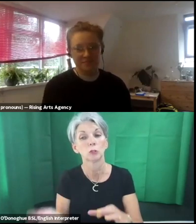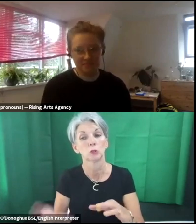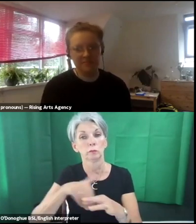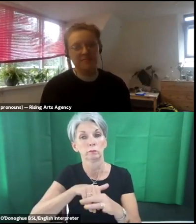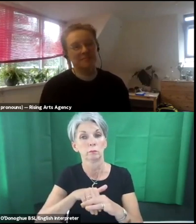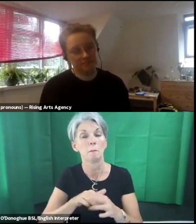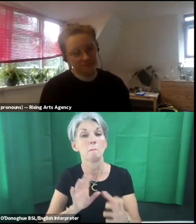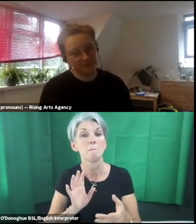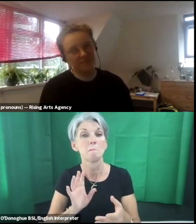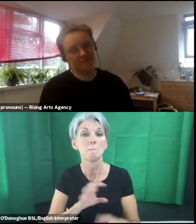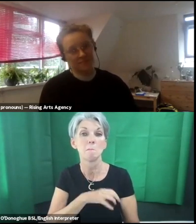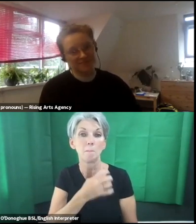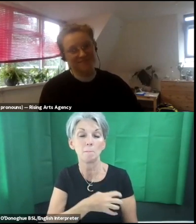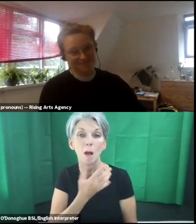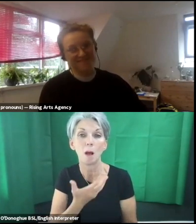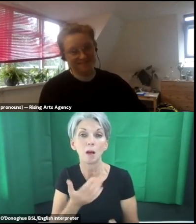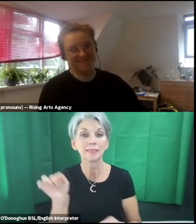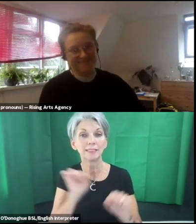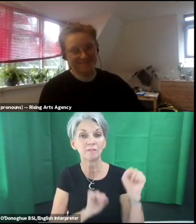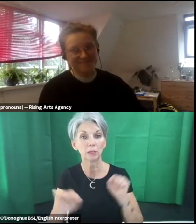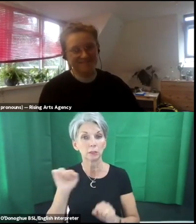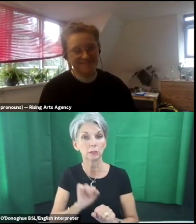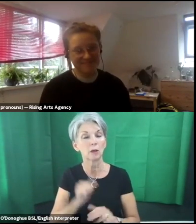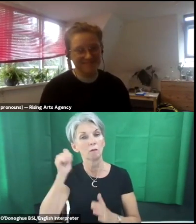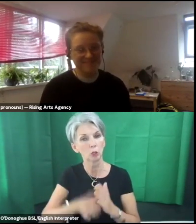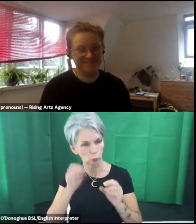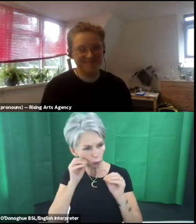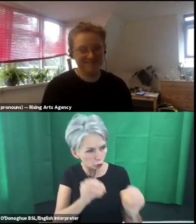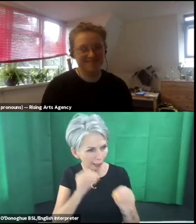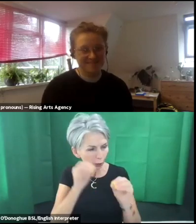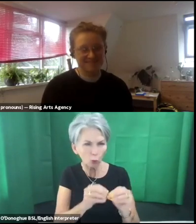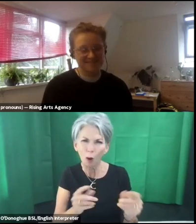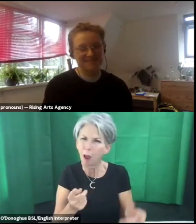would suggest that you went and did a training on how that works first. We regularly run those trainings as well.